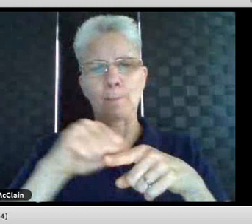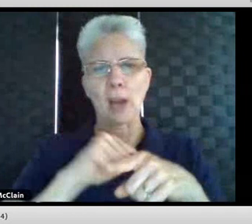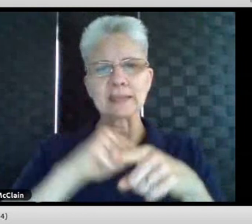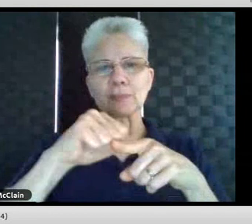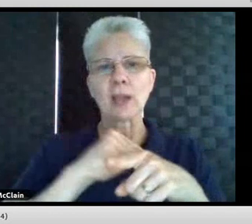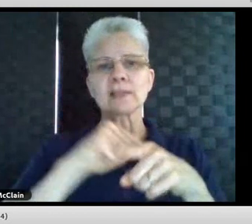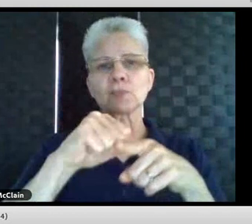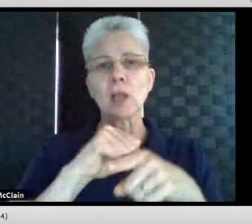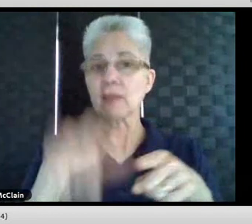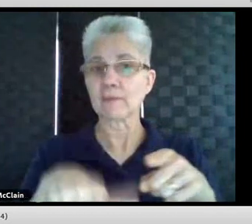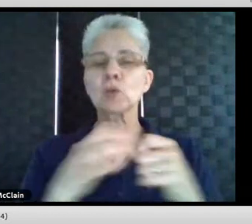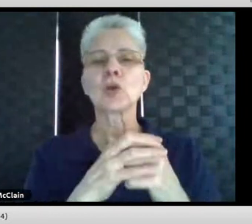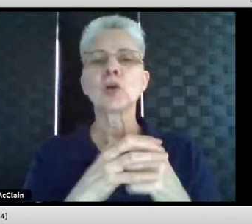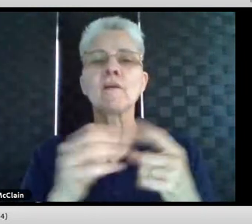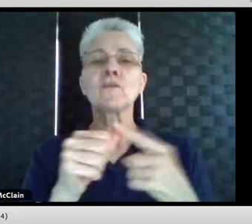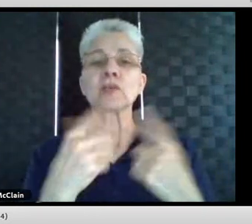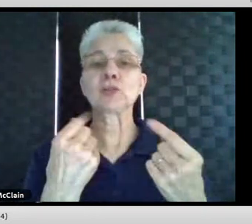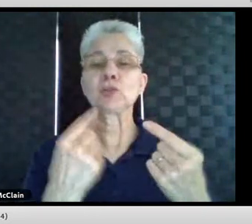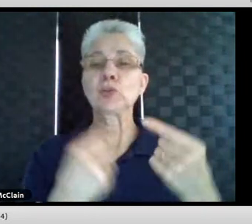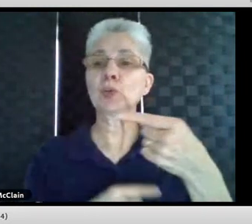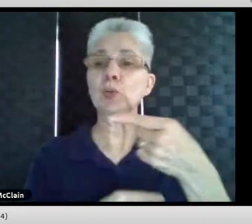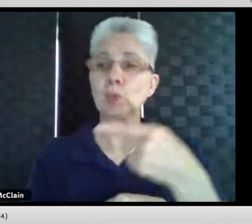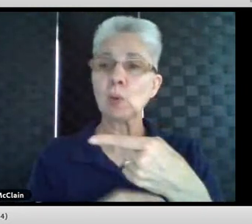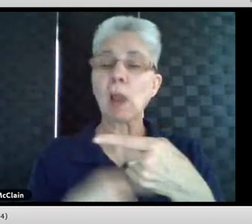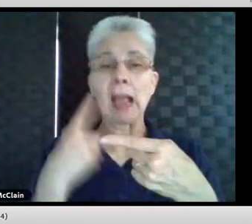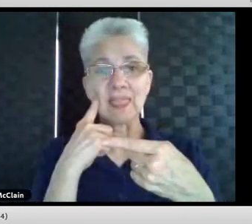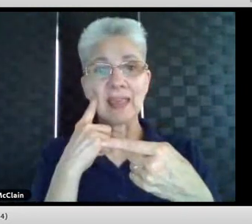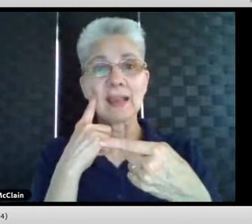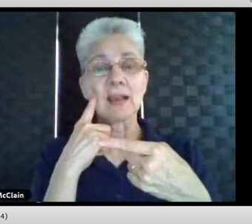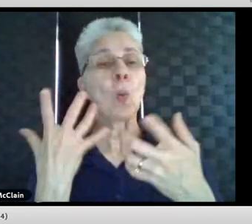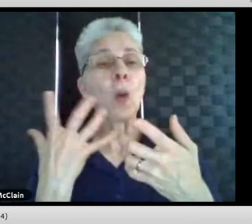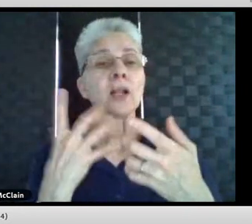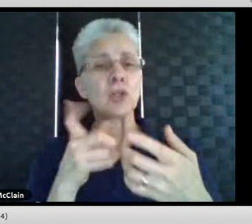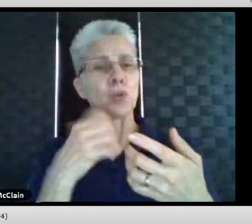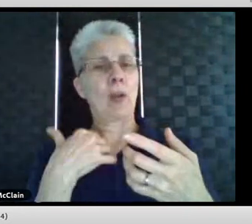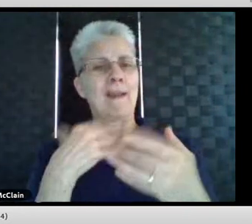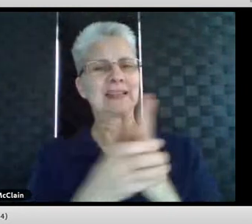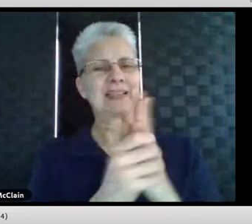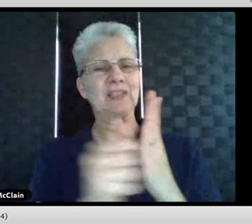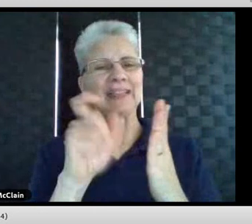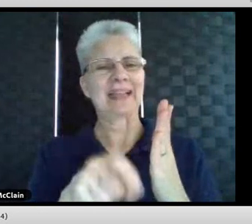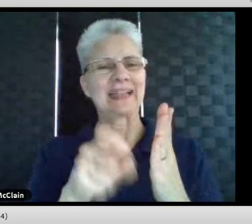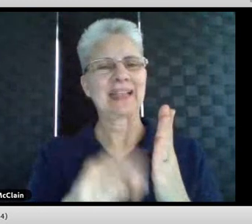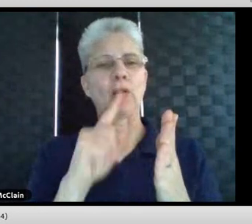So the first thing that I think about is, "Do I have the skills necessary to performance